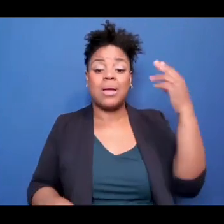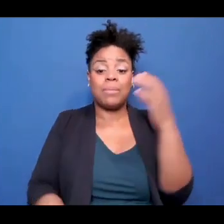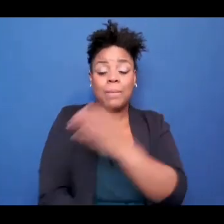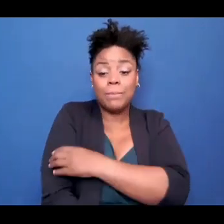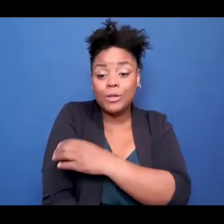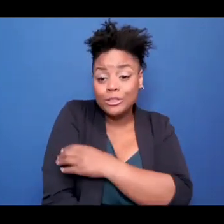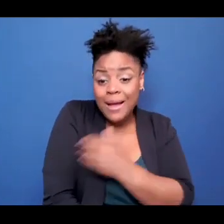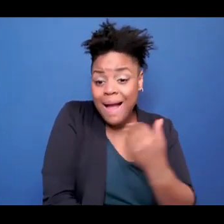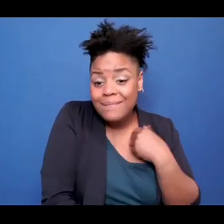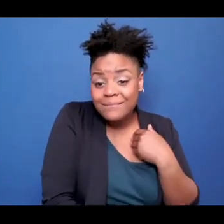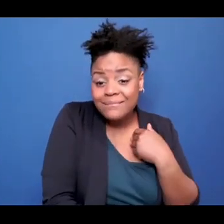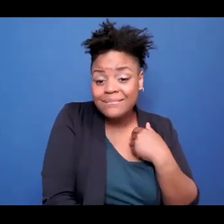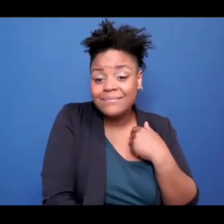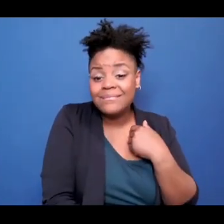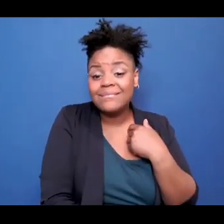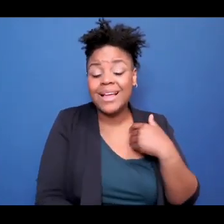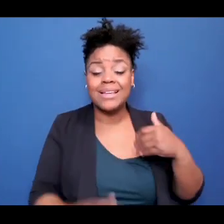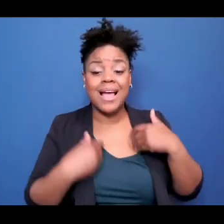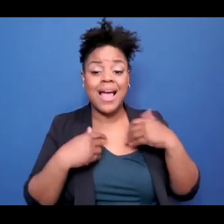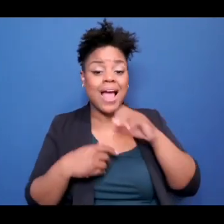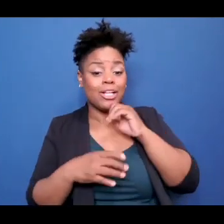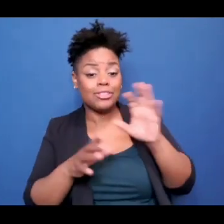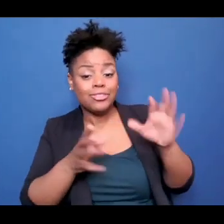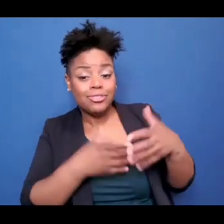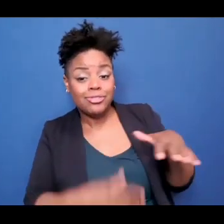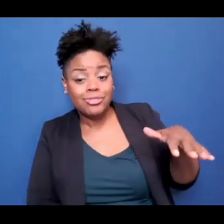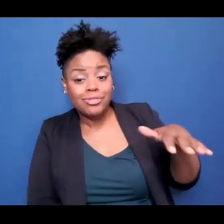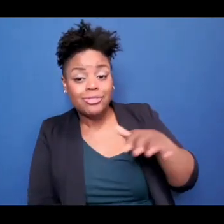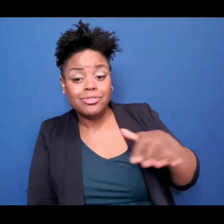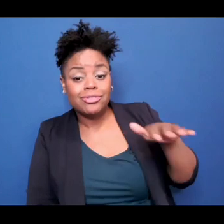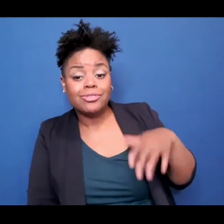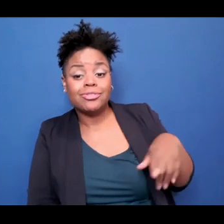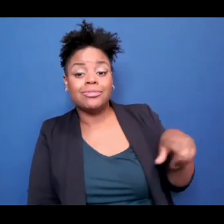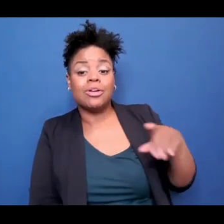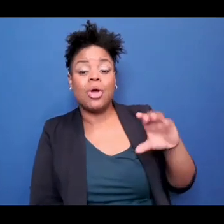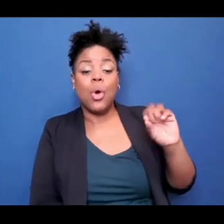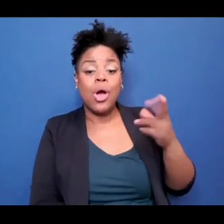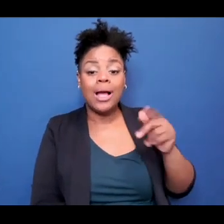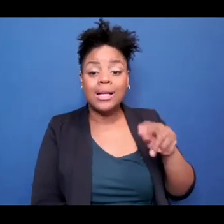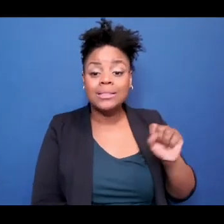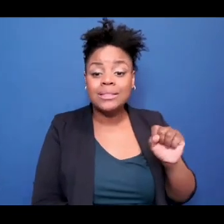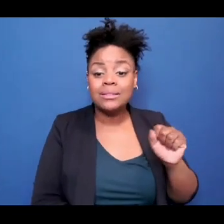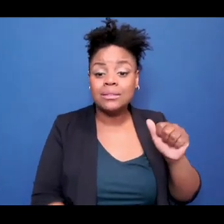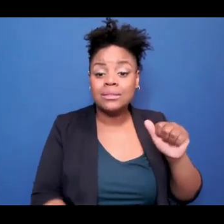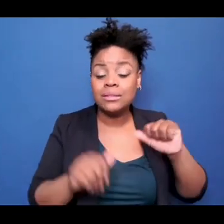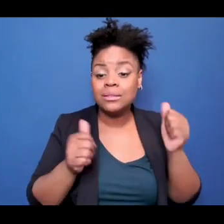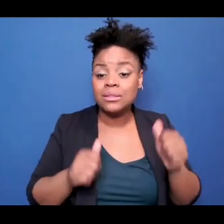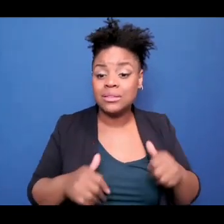AMERICANS DEVELOP HIGH BLOOD PRESSURE AT MUCH YOUNGER AGES AND IT'S LESS LIKELY TO BE UNDER CONTROL AND DOES GREATER HARM TO